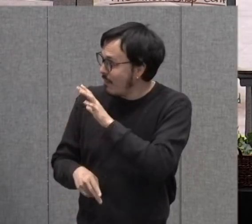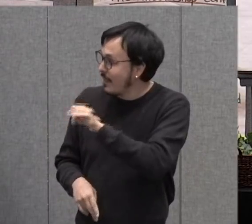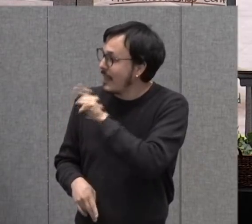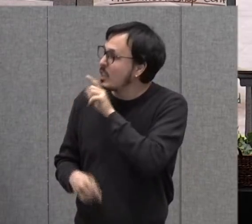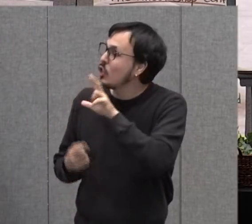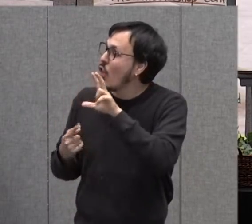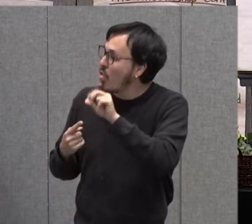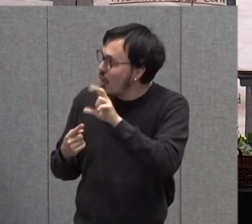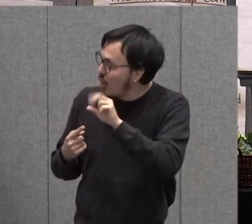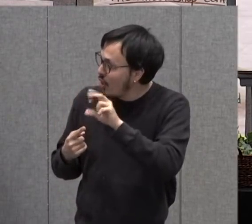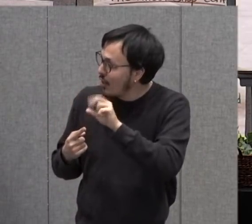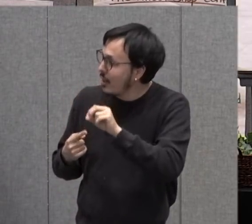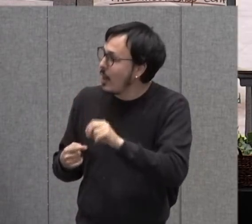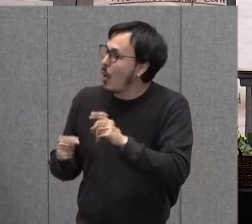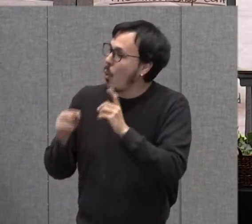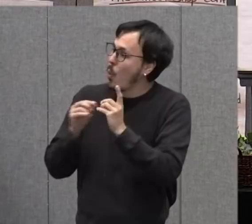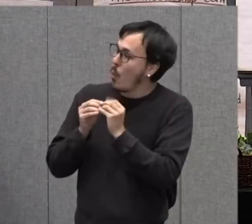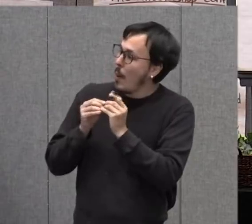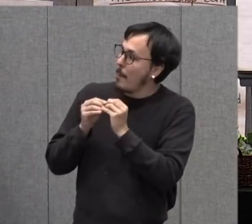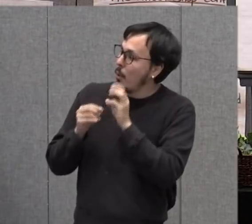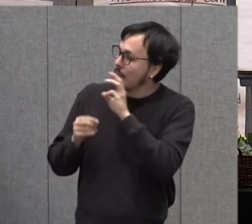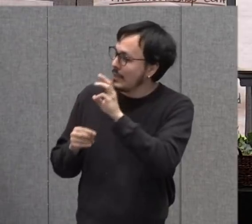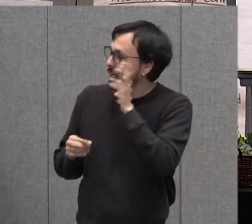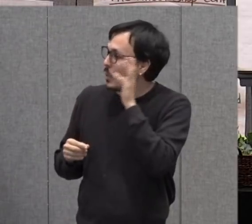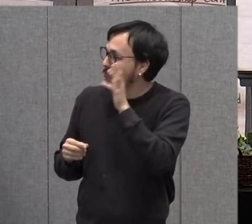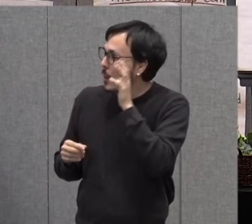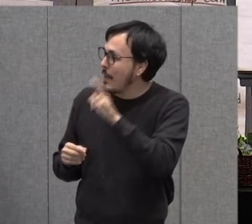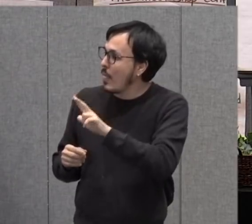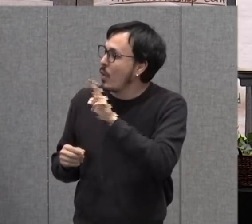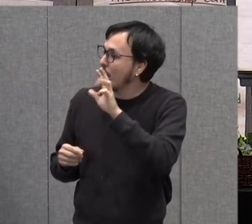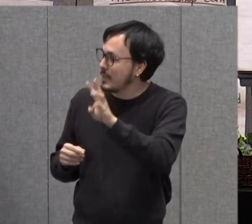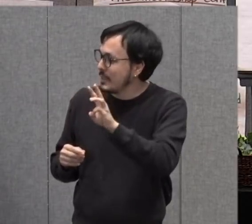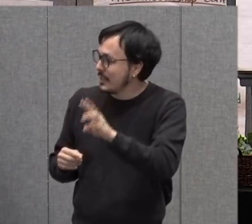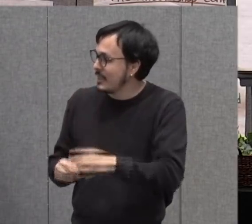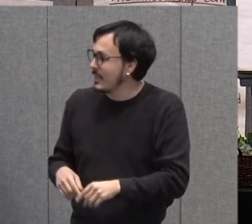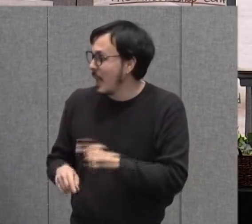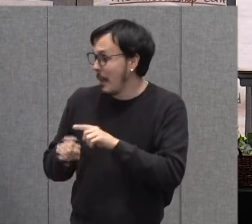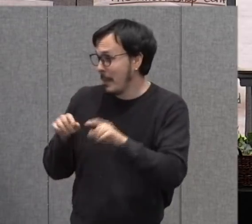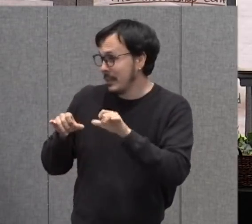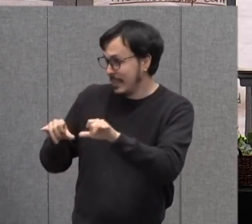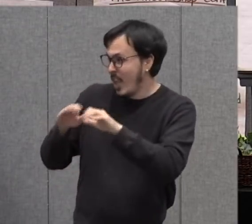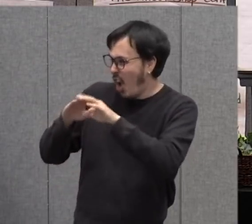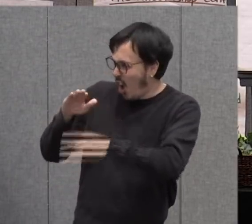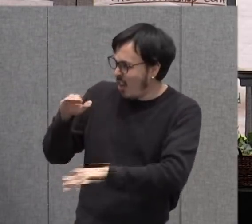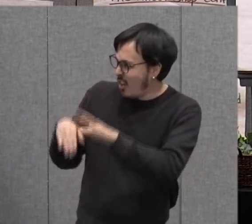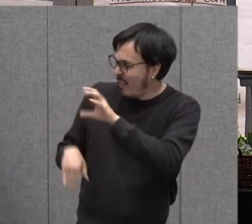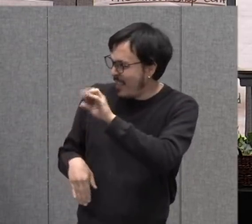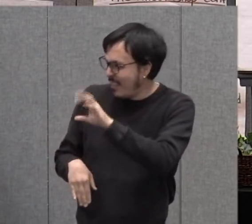And so, one more six would be 36. Still under 50 though. Still under 50.